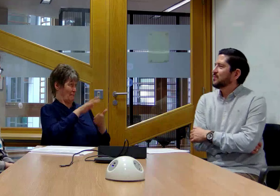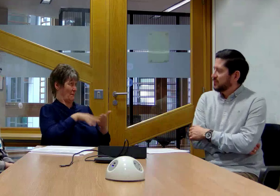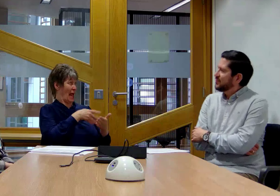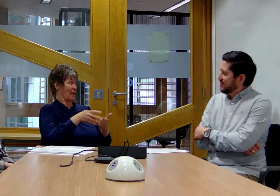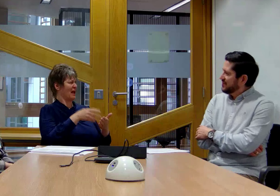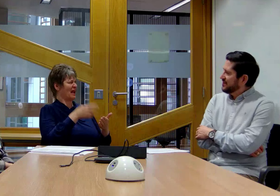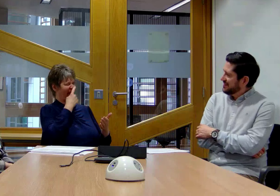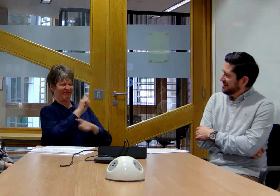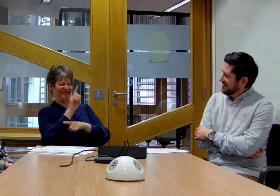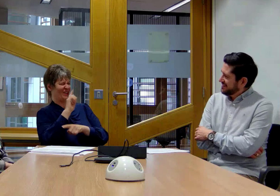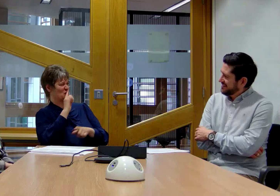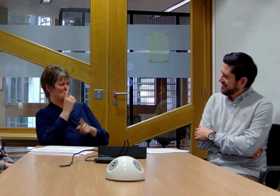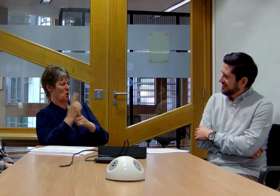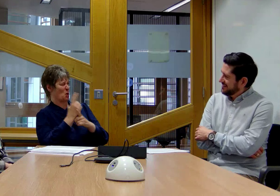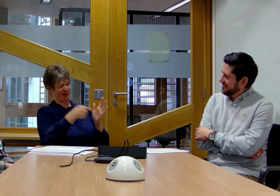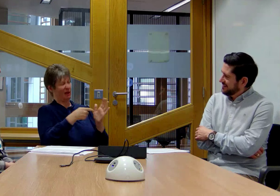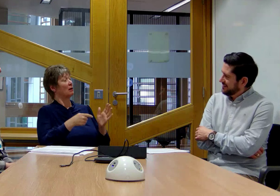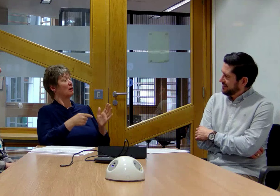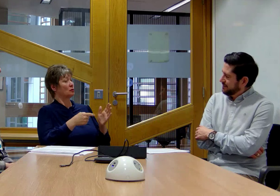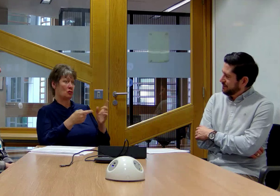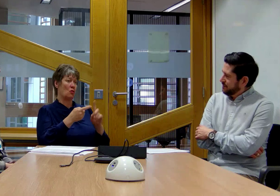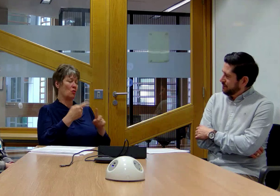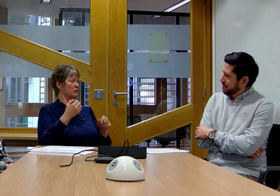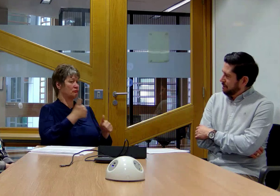which is also a statutory plan. We can maybe say more about the legislation later on. And